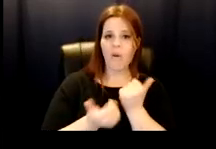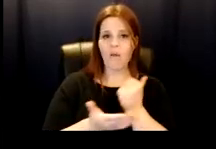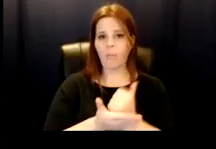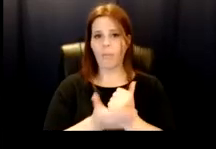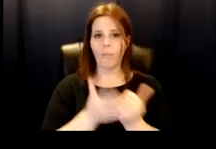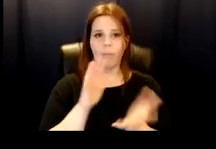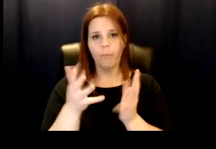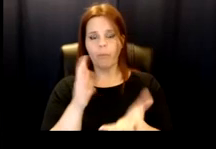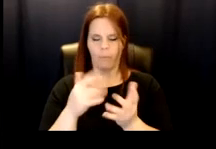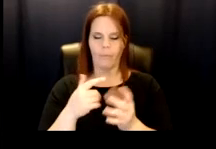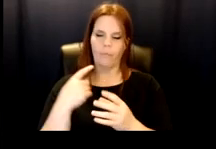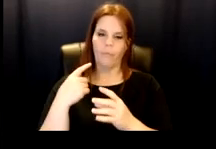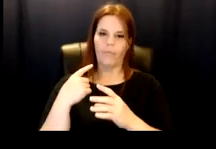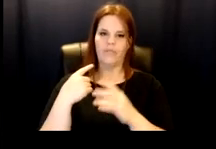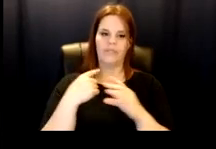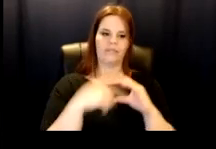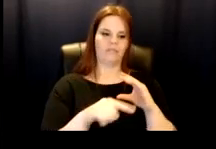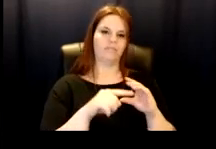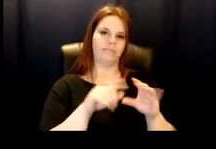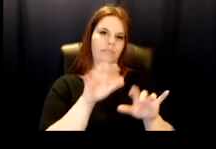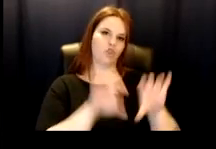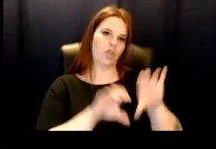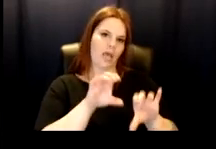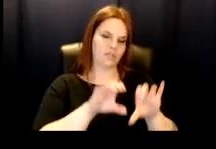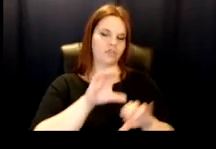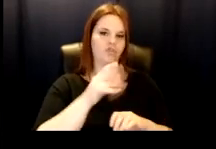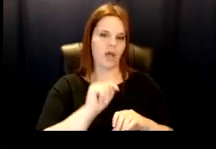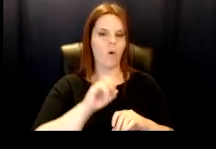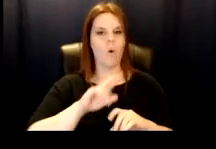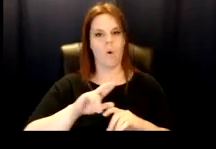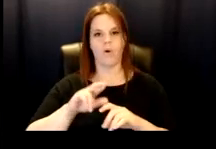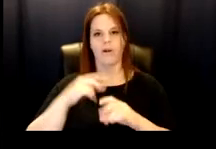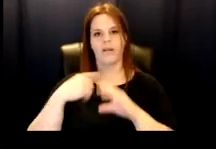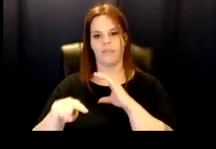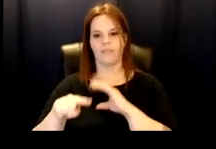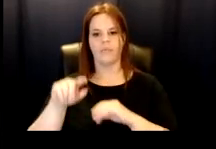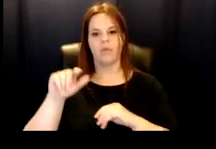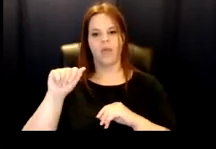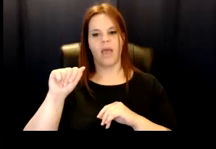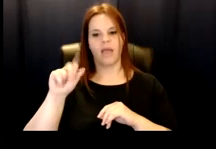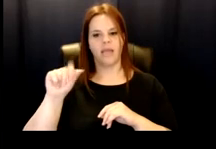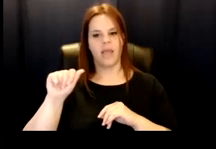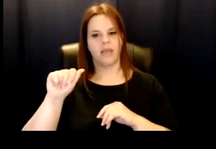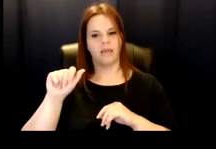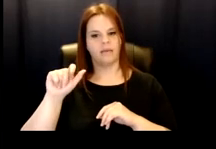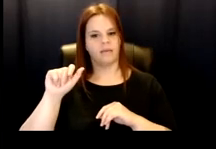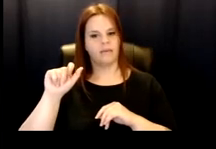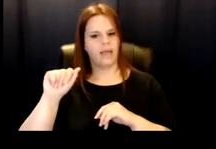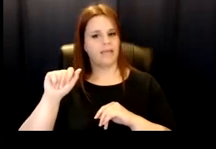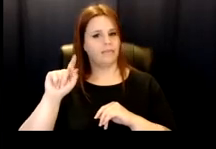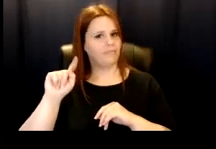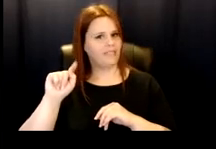send a message in the chat area, or E mail ADAKT@UW.EDU. Next slide. We will have real